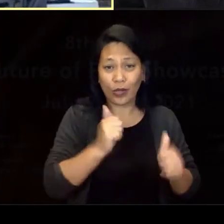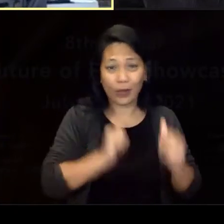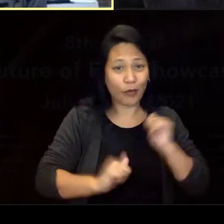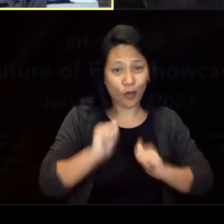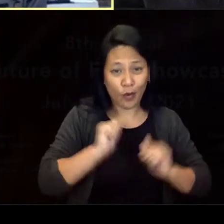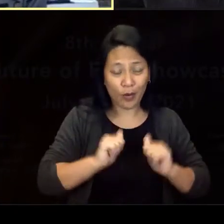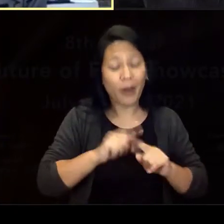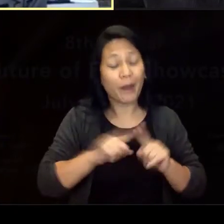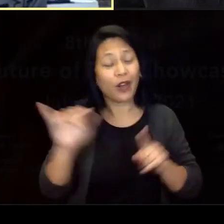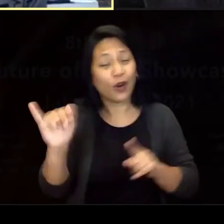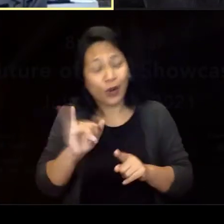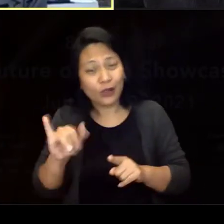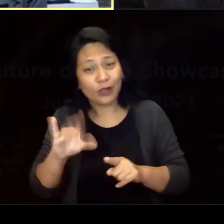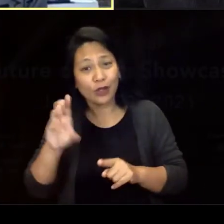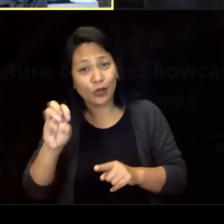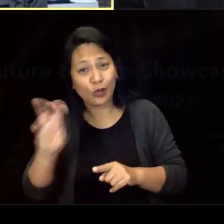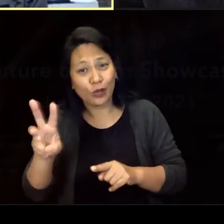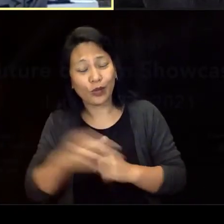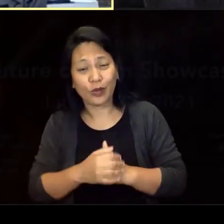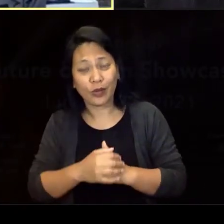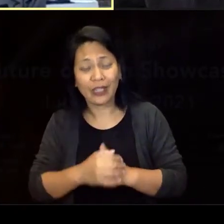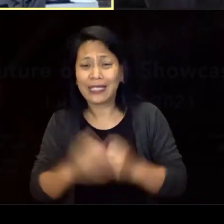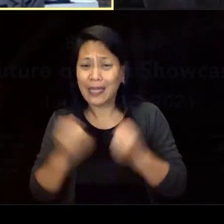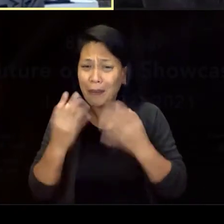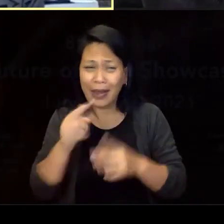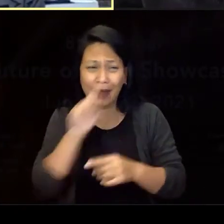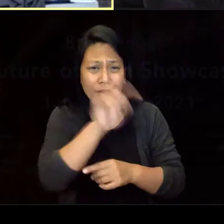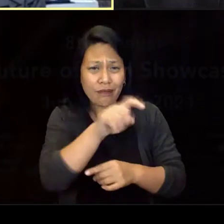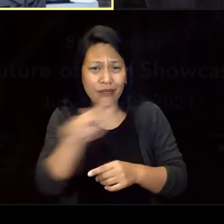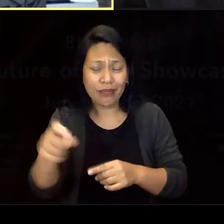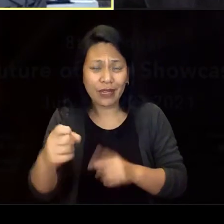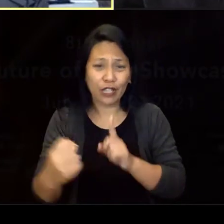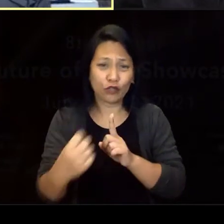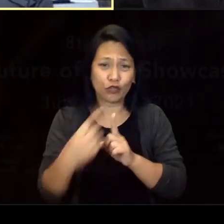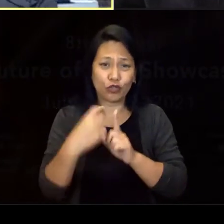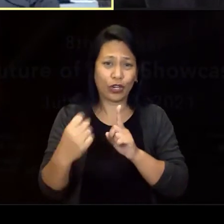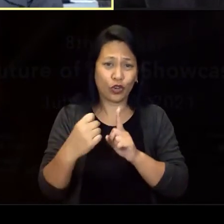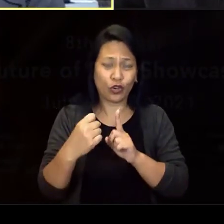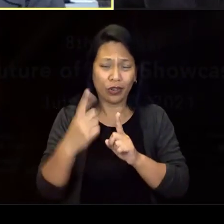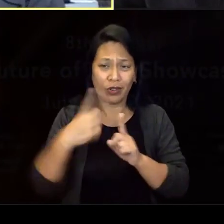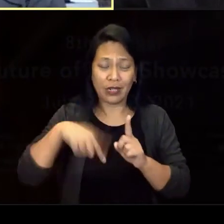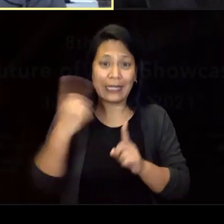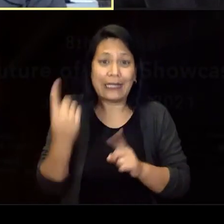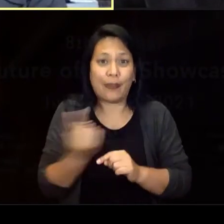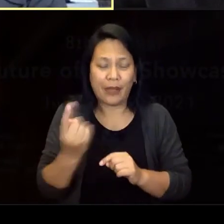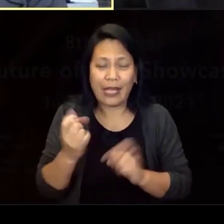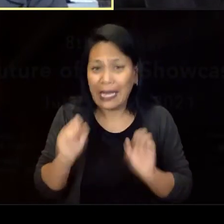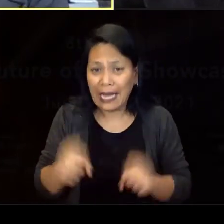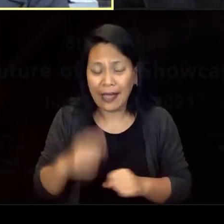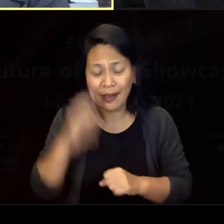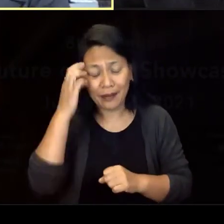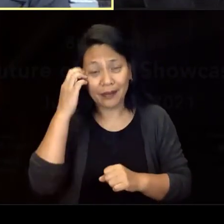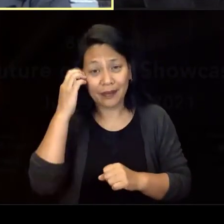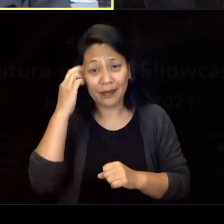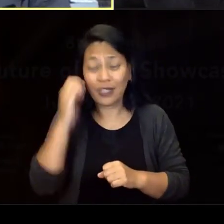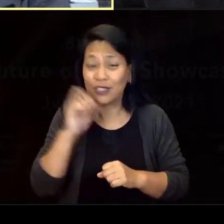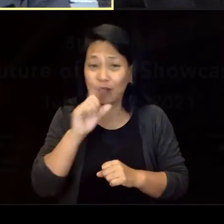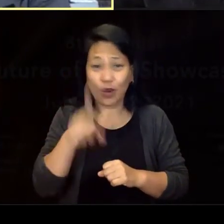like you said, things could be triggering like lots of different things can be triggering for all of us. And, um, yeah, it's not just the people on the screen too.